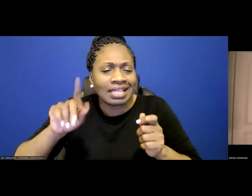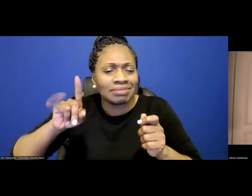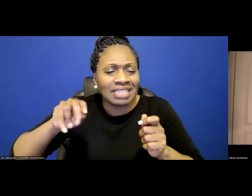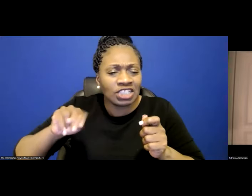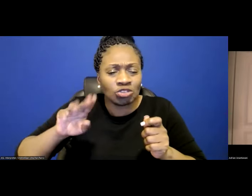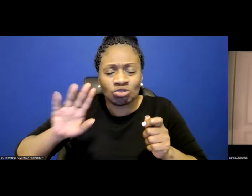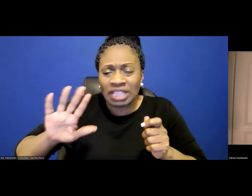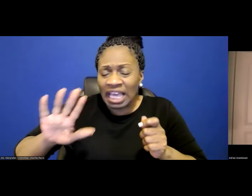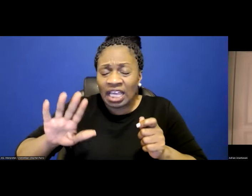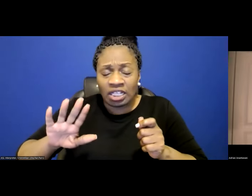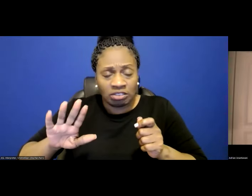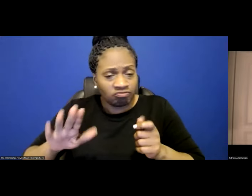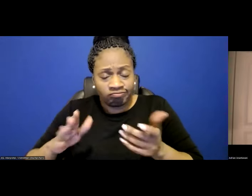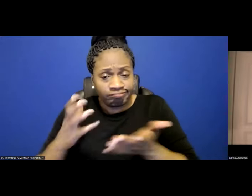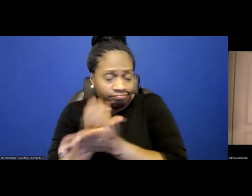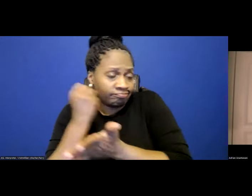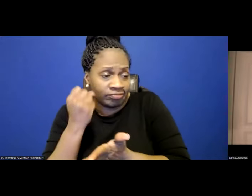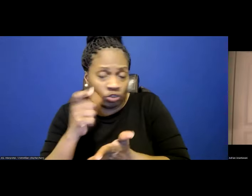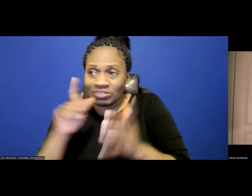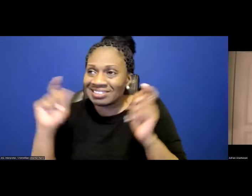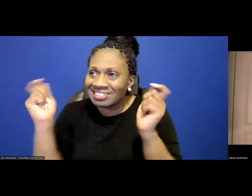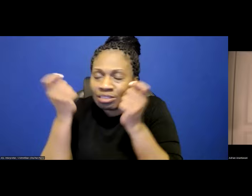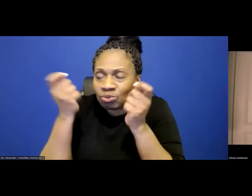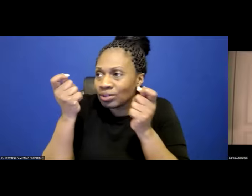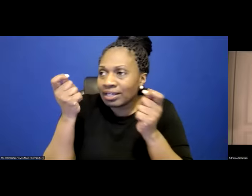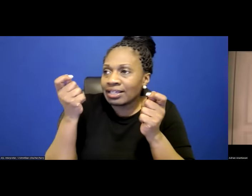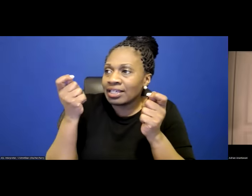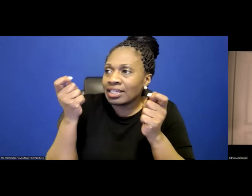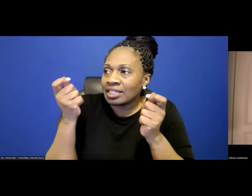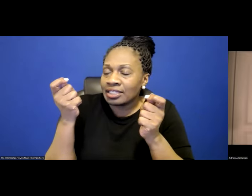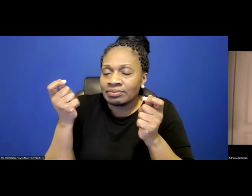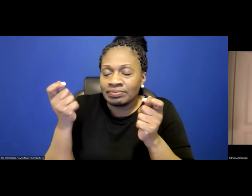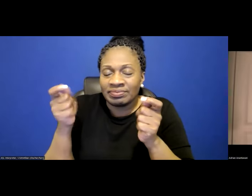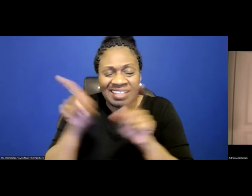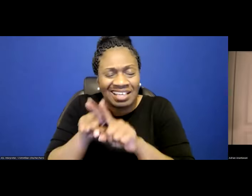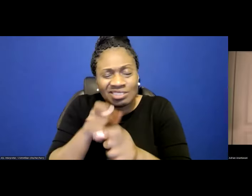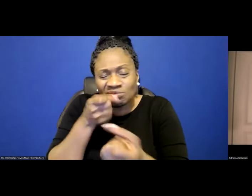and to be able to celebrate that by being as supportive as possible.